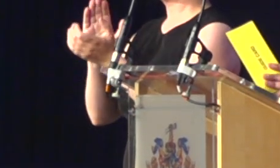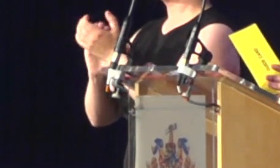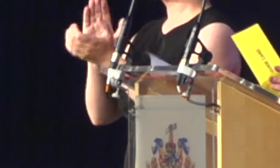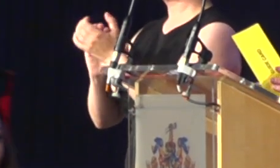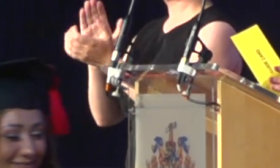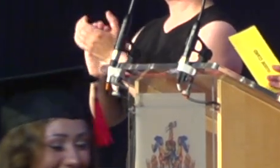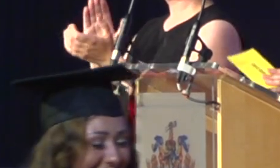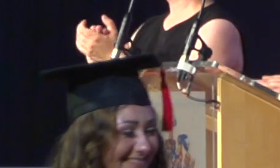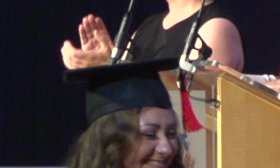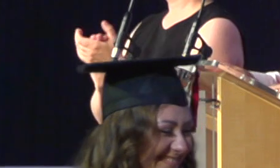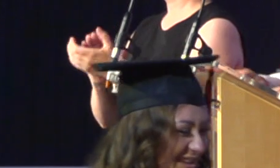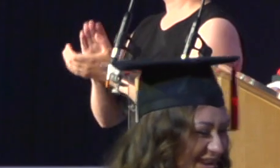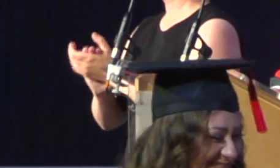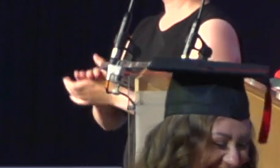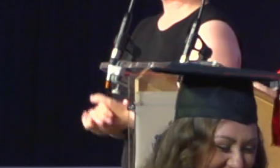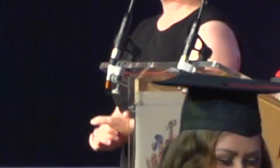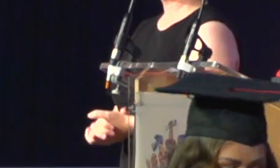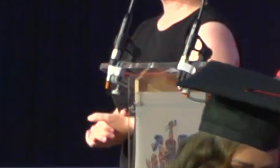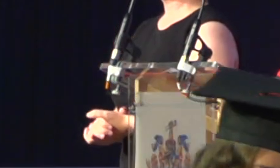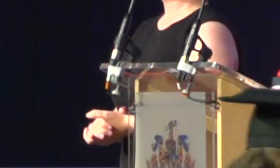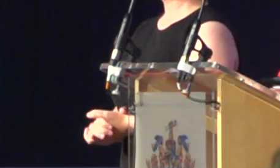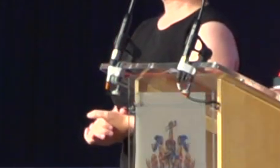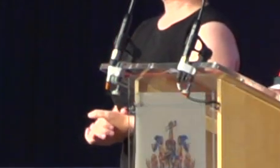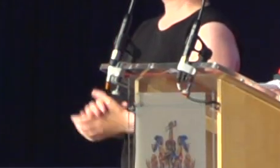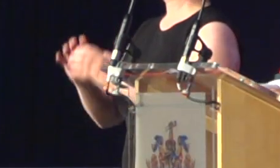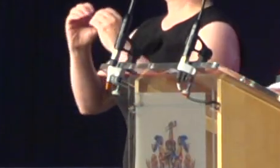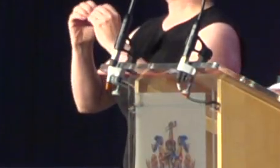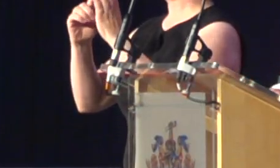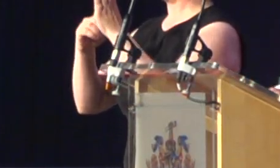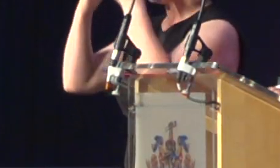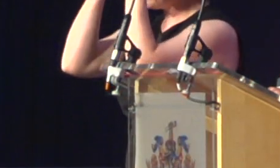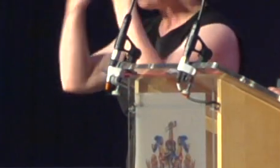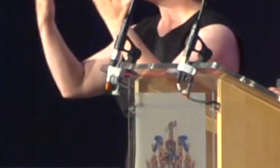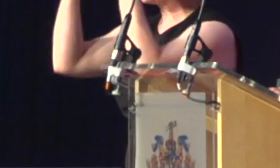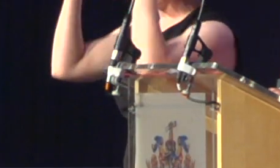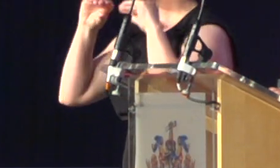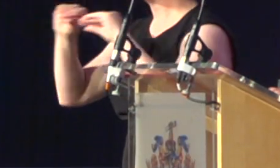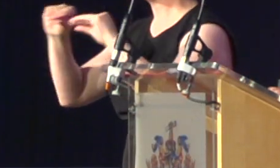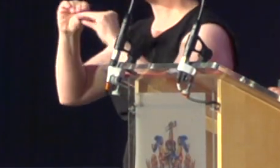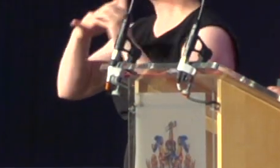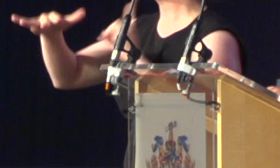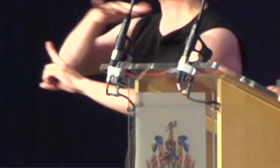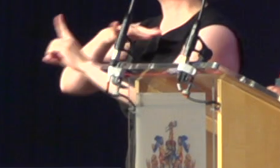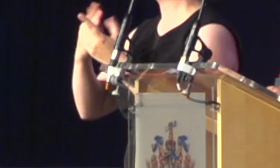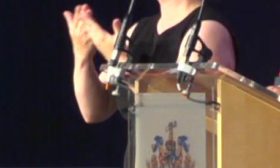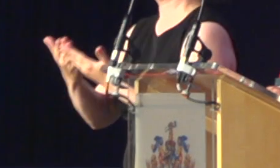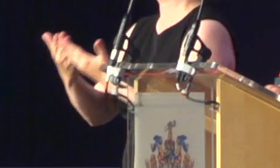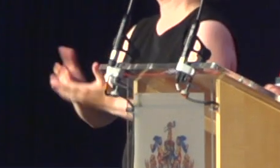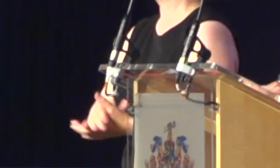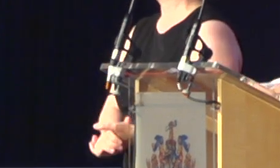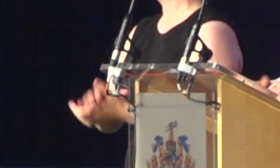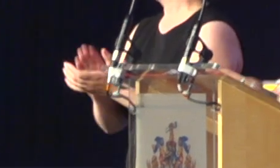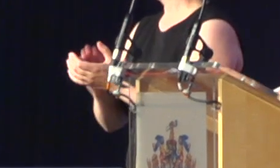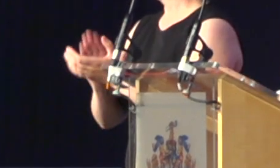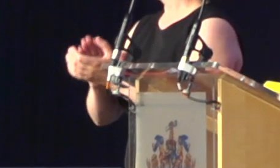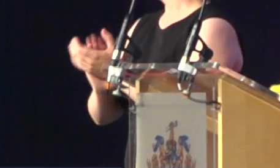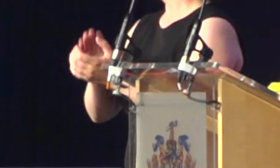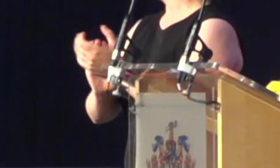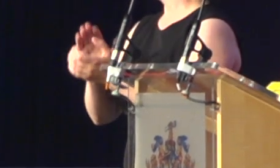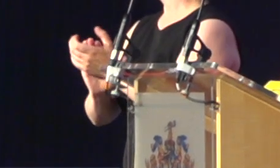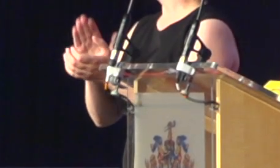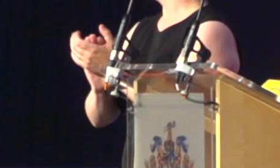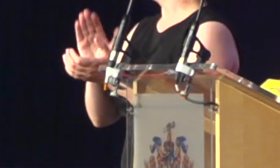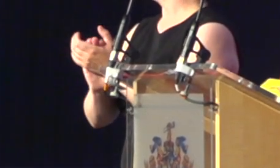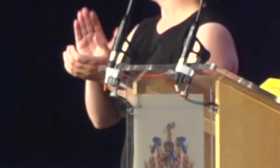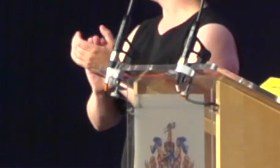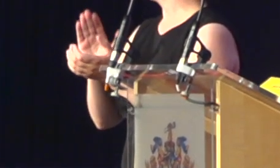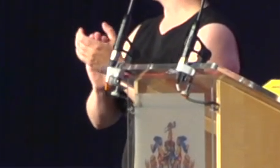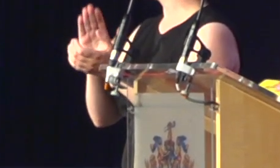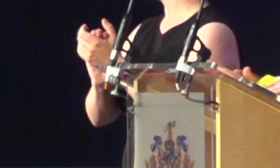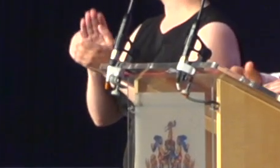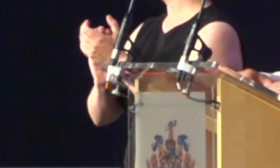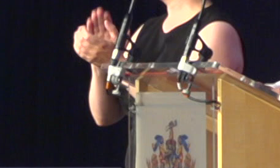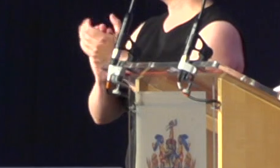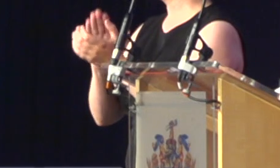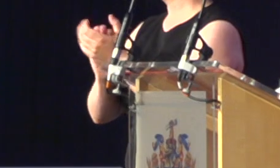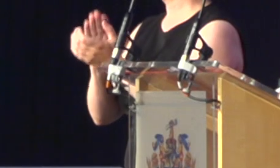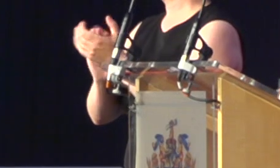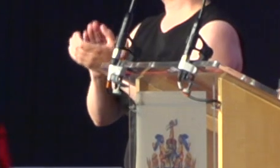Bachelor of Arts with Honors in Education and Sociology